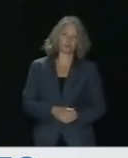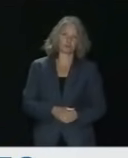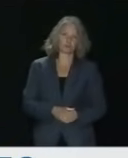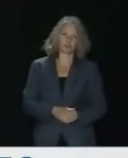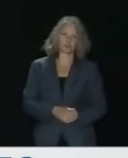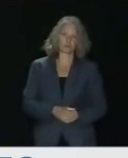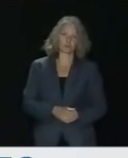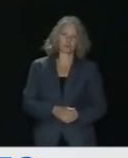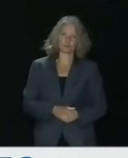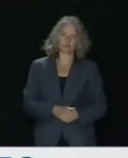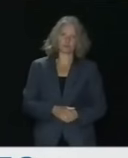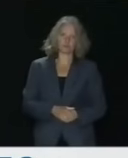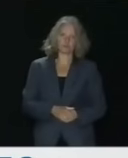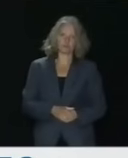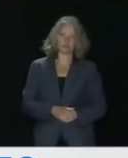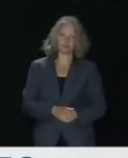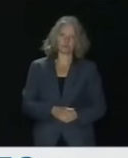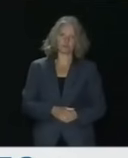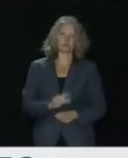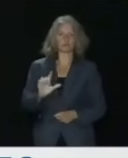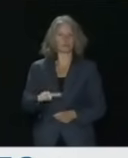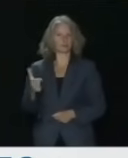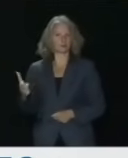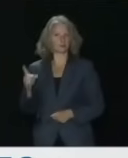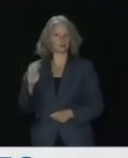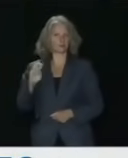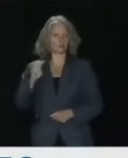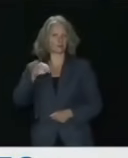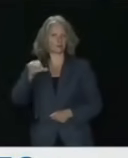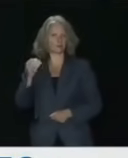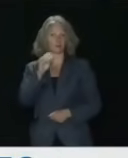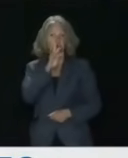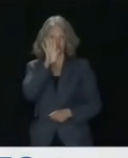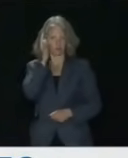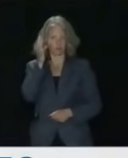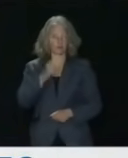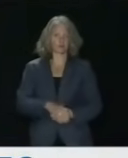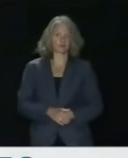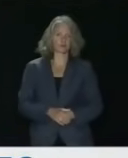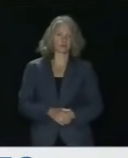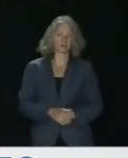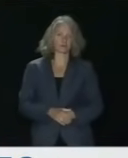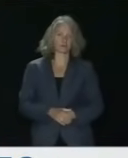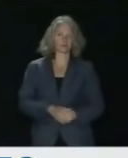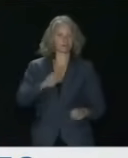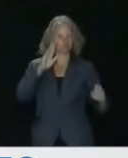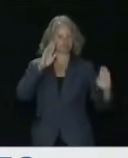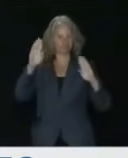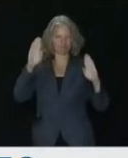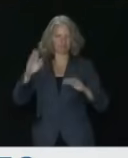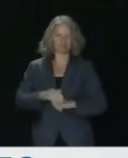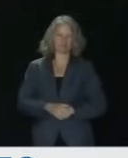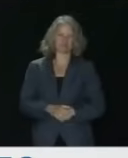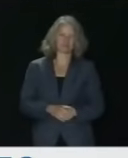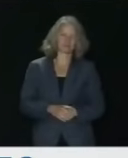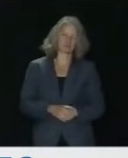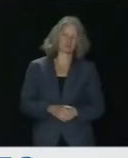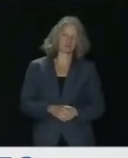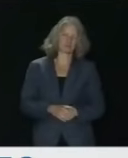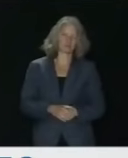CANADA SAFE AND HEALTHY.